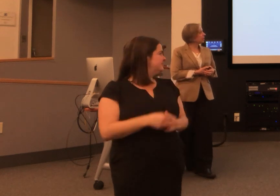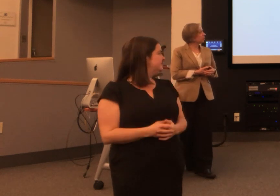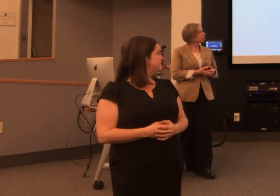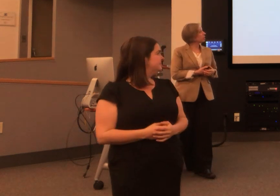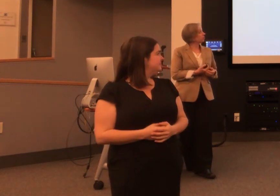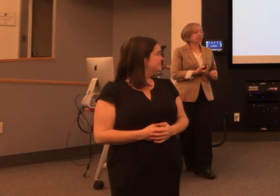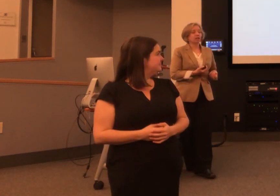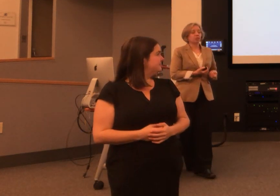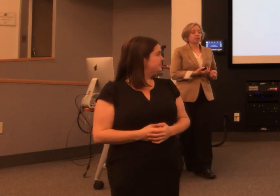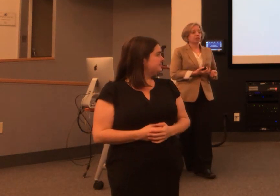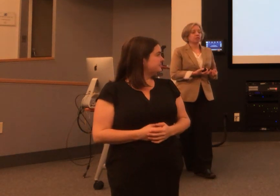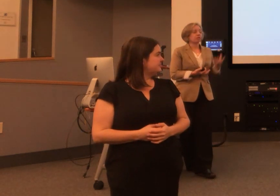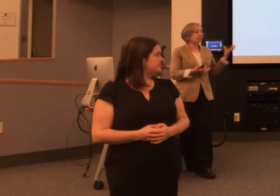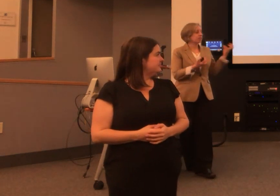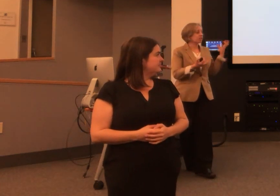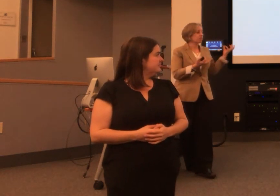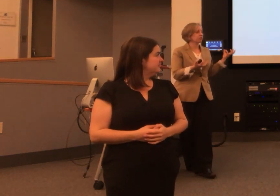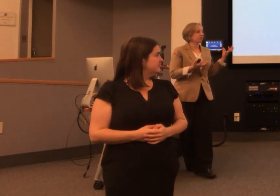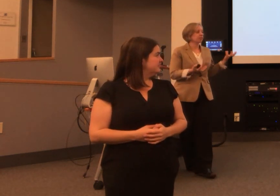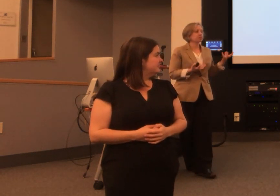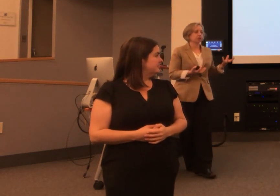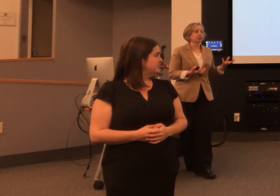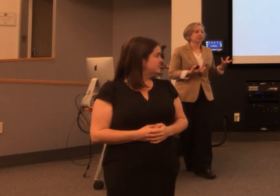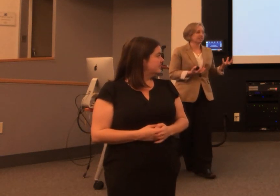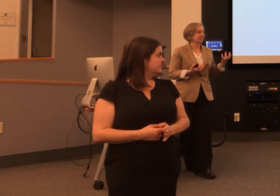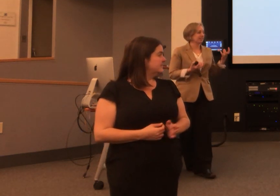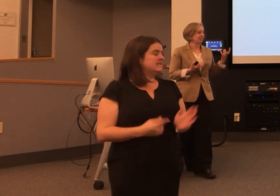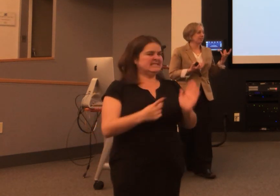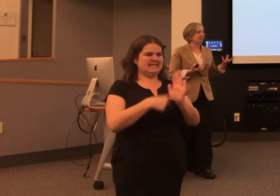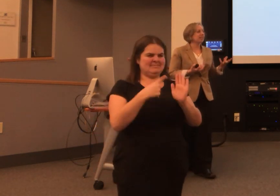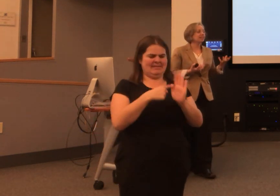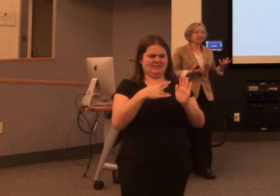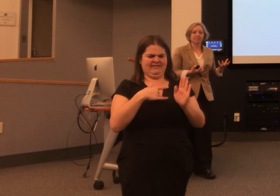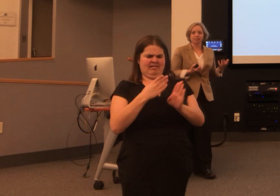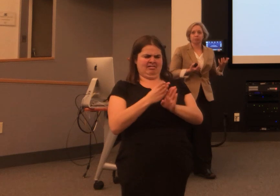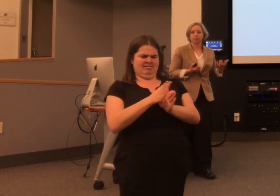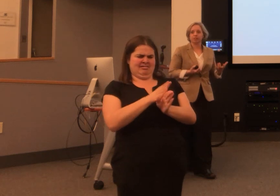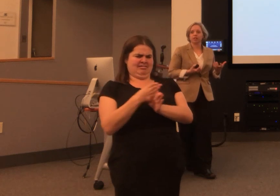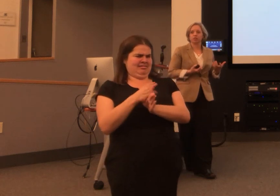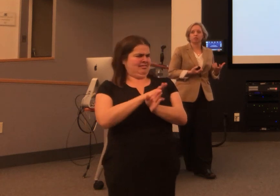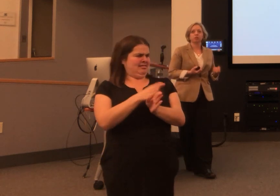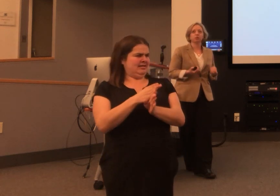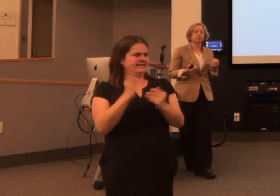Now if you're trying to figure out, that can start to feel very de-fun-kle. It's like you can say it easily, purpose or character of use,